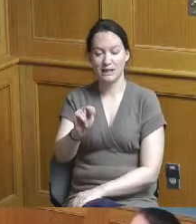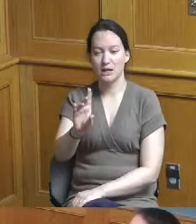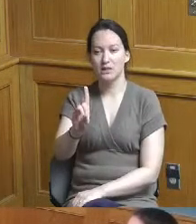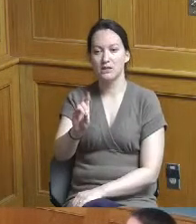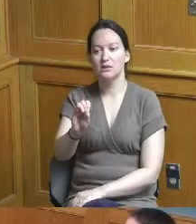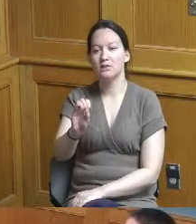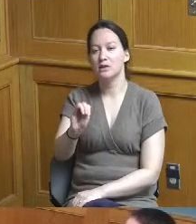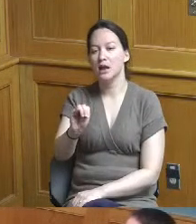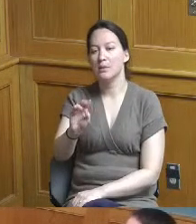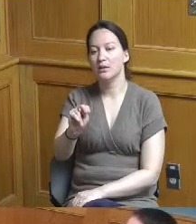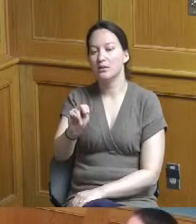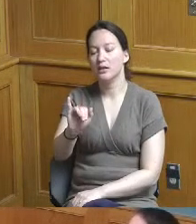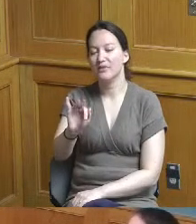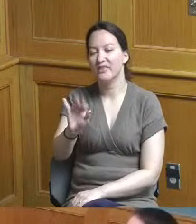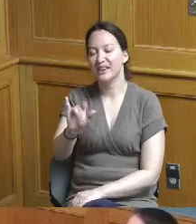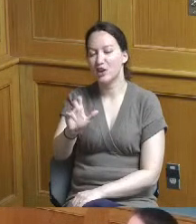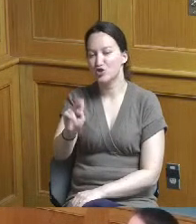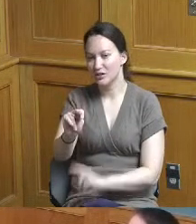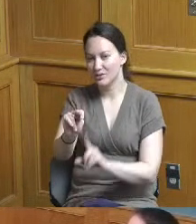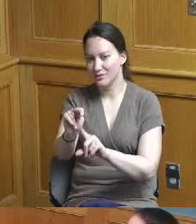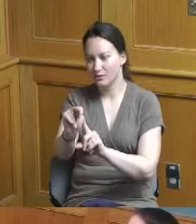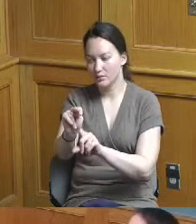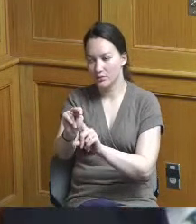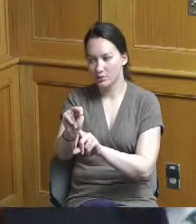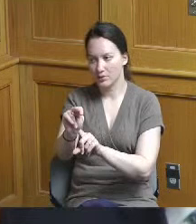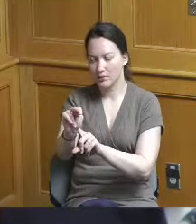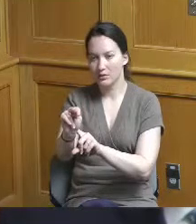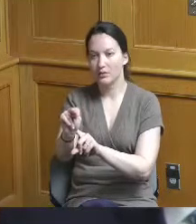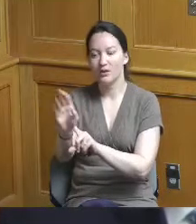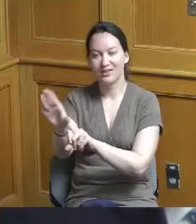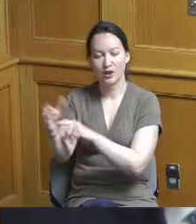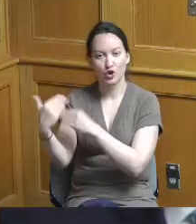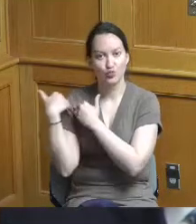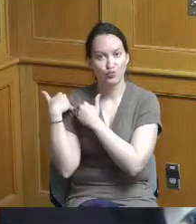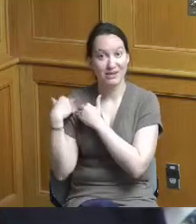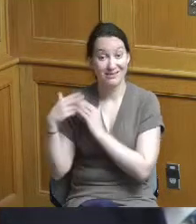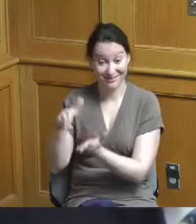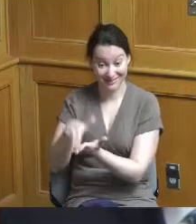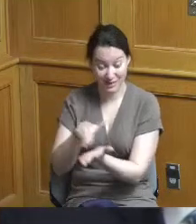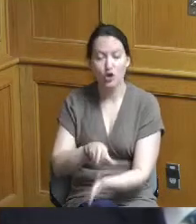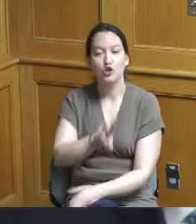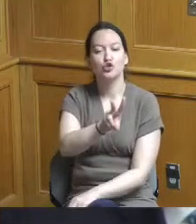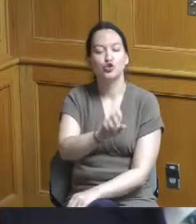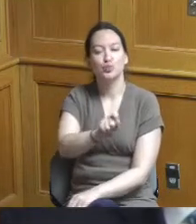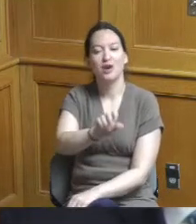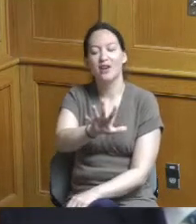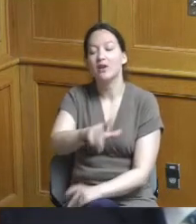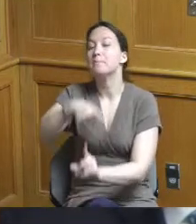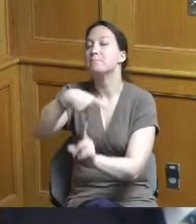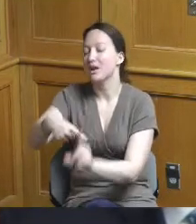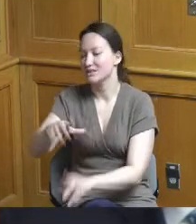this was this was the development fee that was included in the contract it was 2.5 plus 5 if